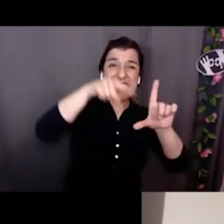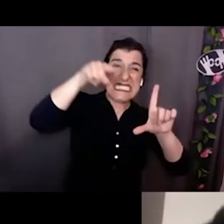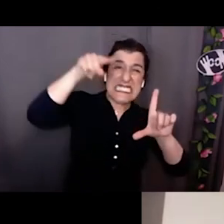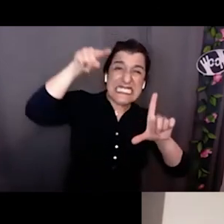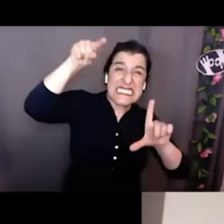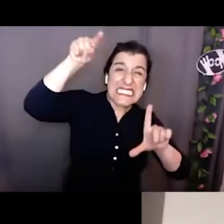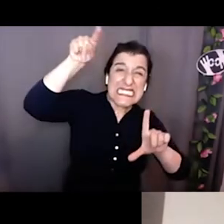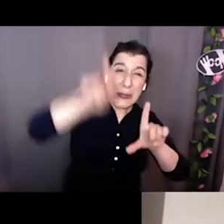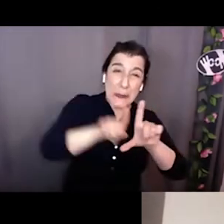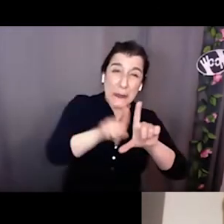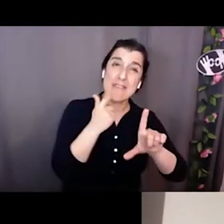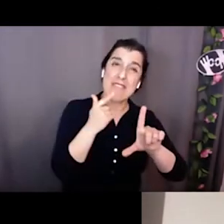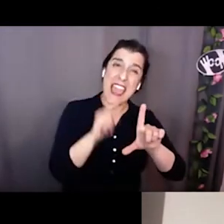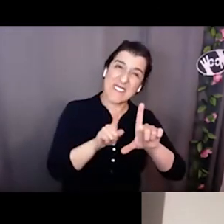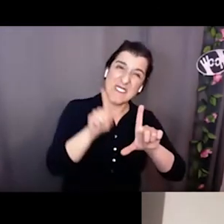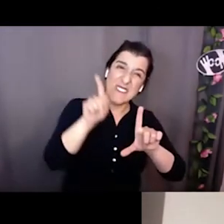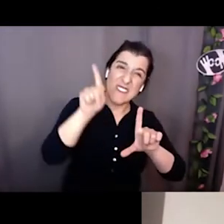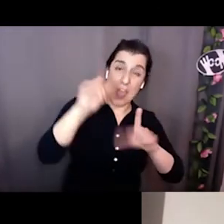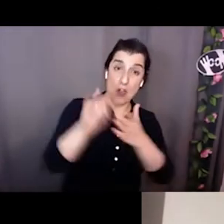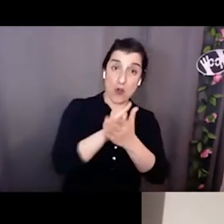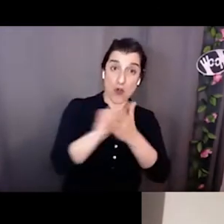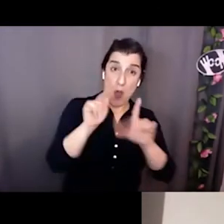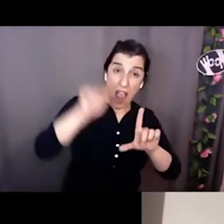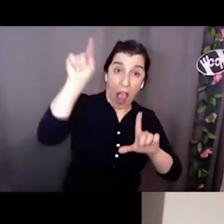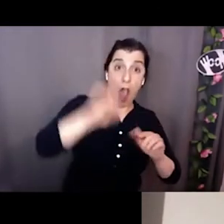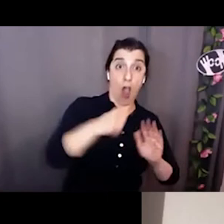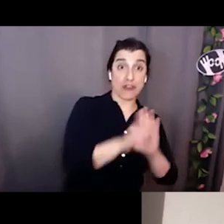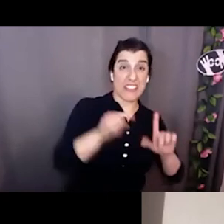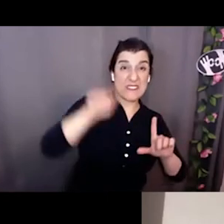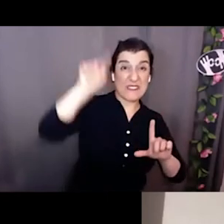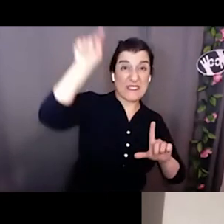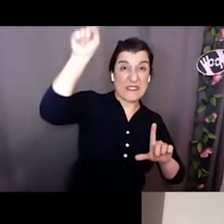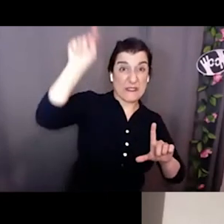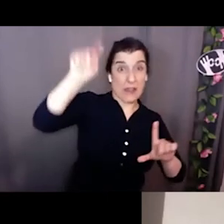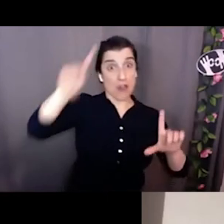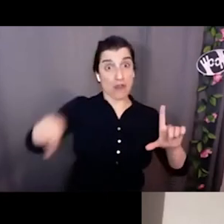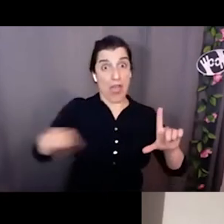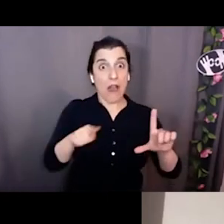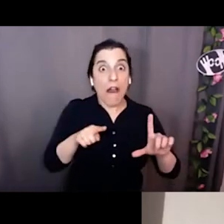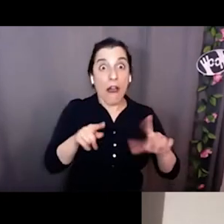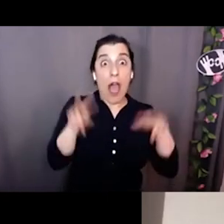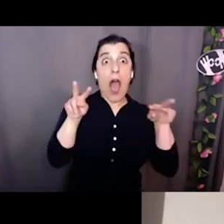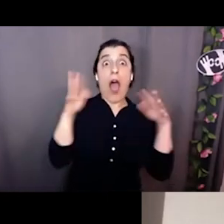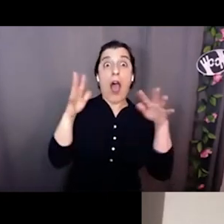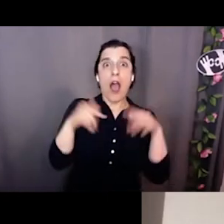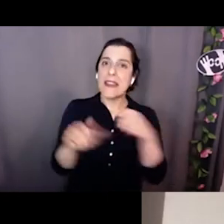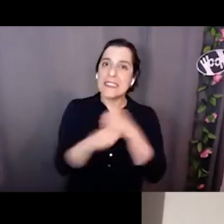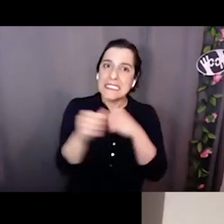That's actually really dangerous ways of kind of creating anxiety out of them. Clearly communicating the current status.